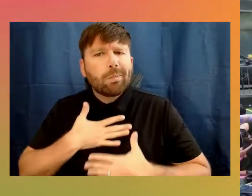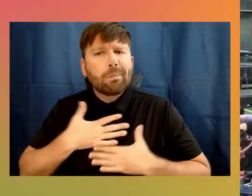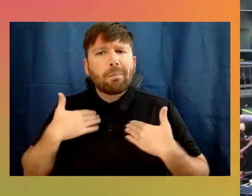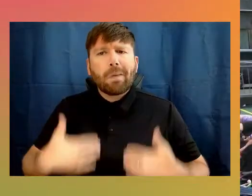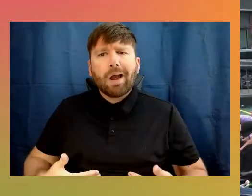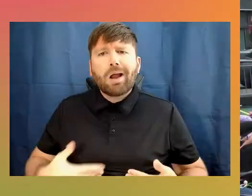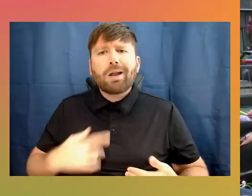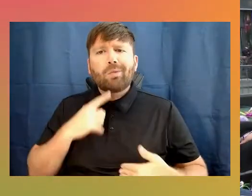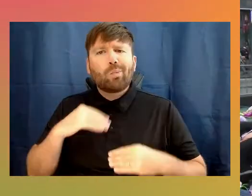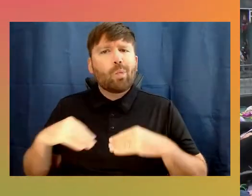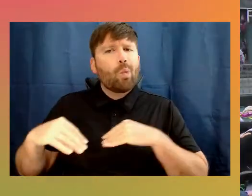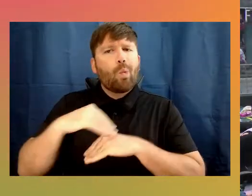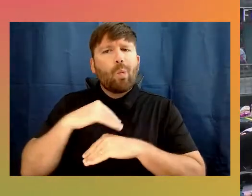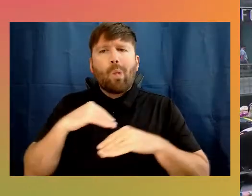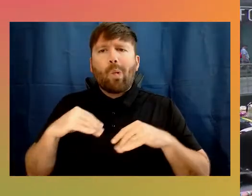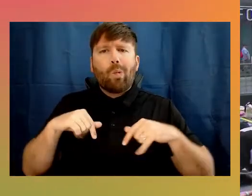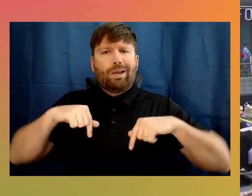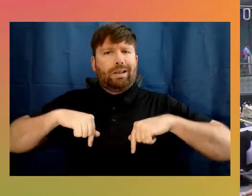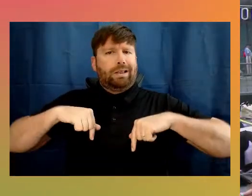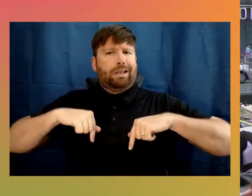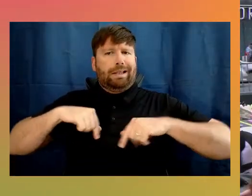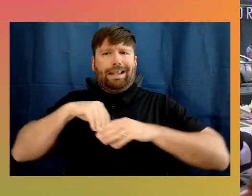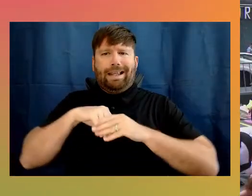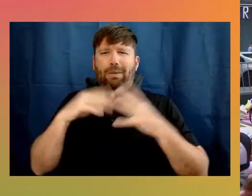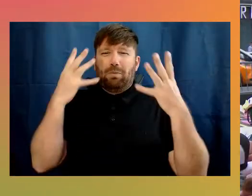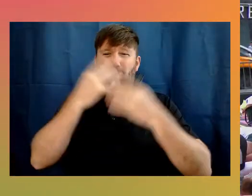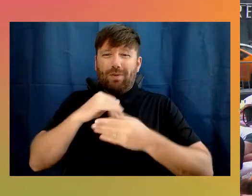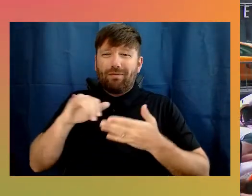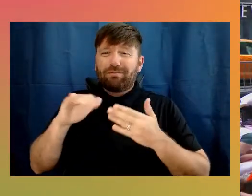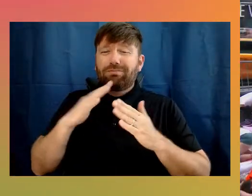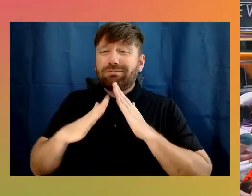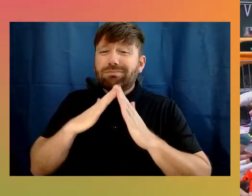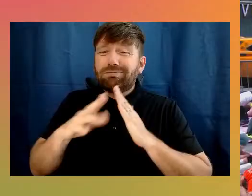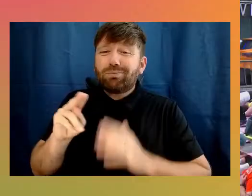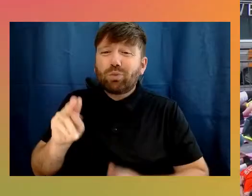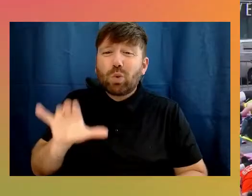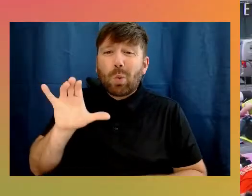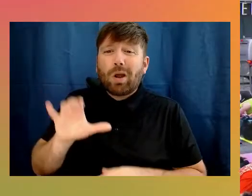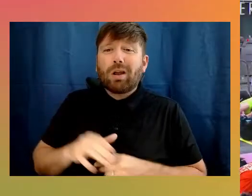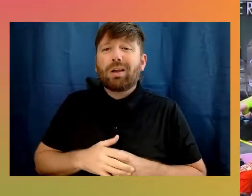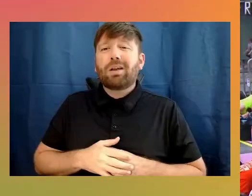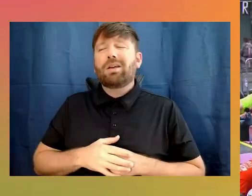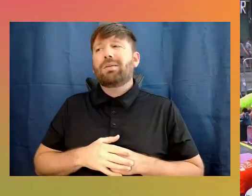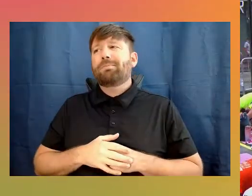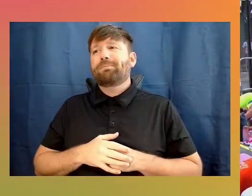AND NOW WITH YOUR BODY AND WITH YOUR BREATH. COLLECTIVELY MOVING.